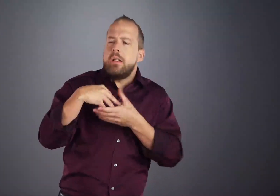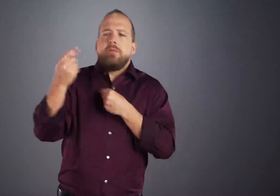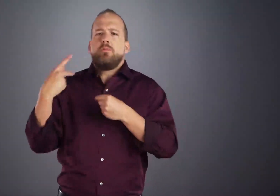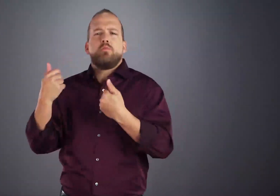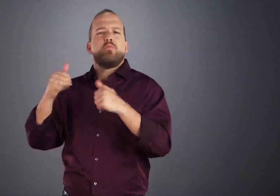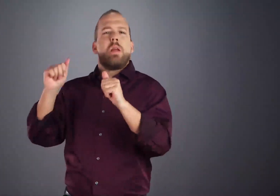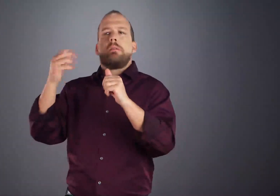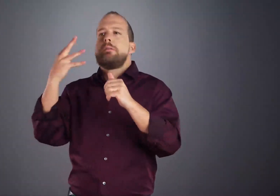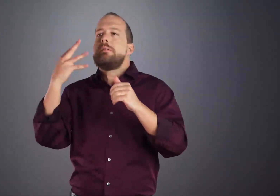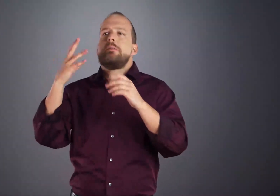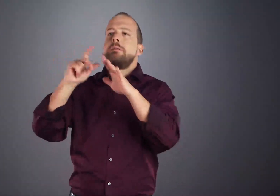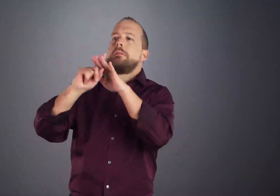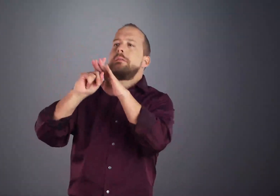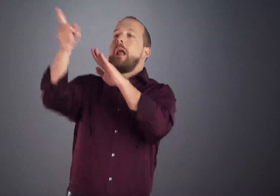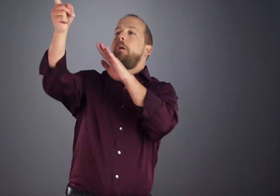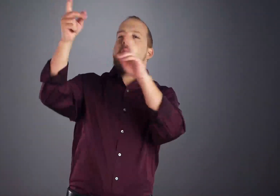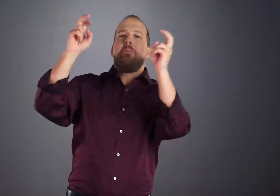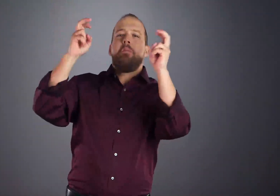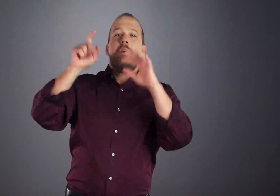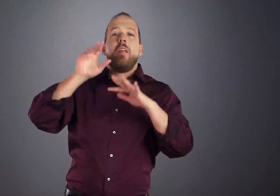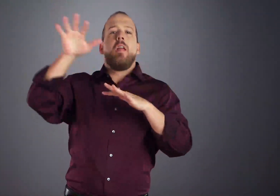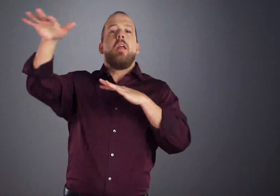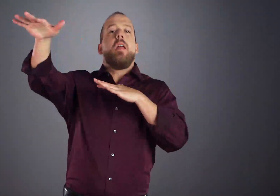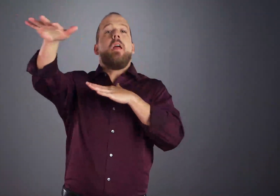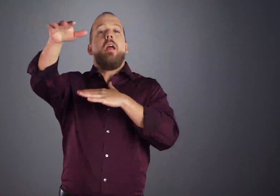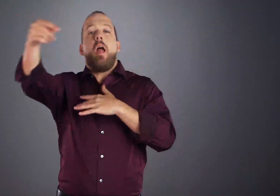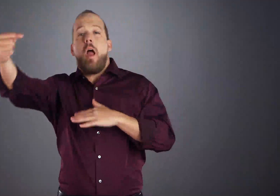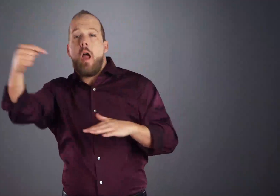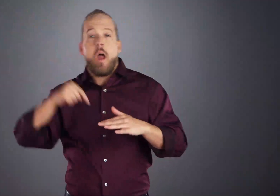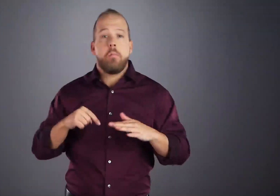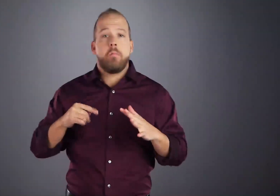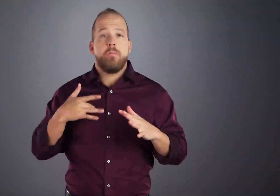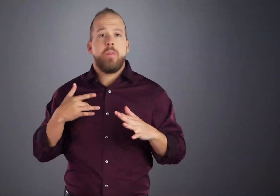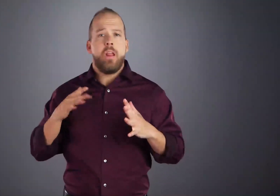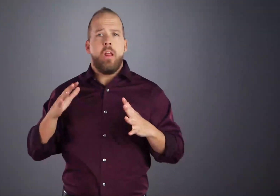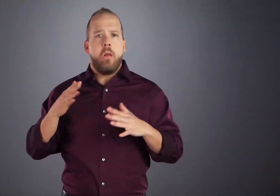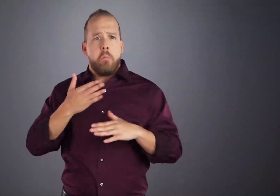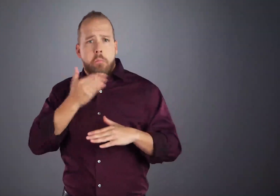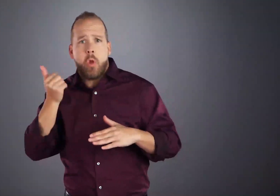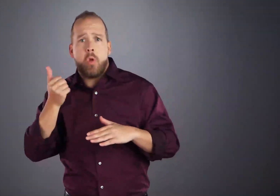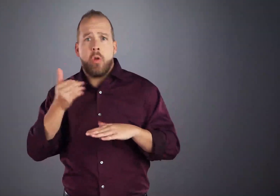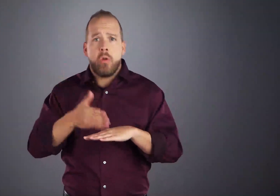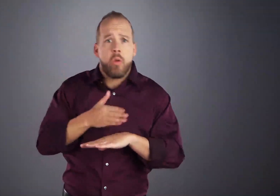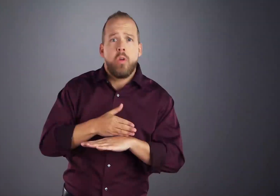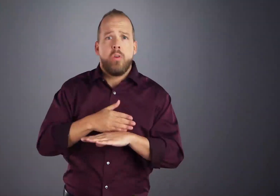There were flights from city to country and back, as my wife and I sought escape.